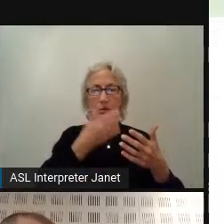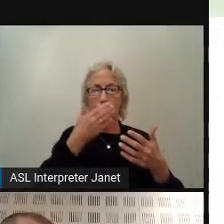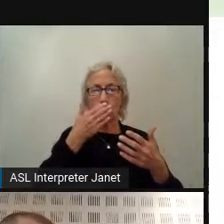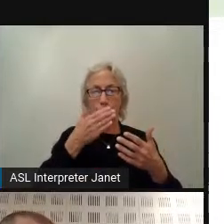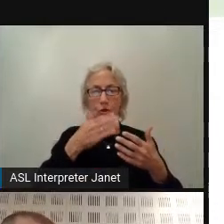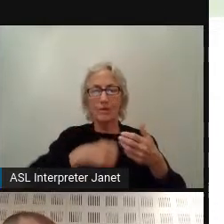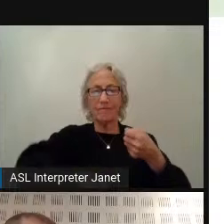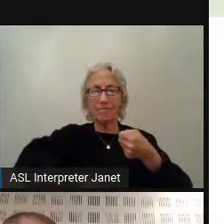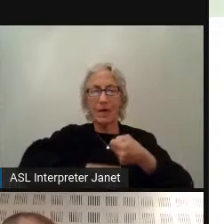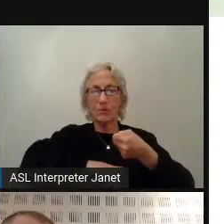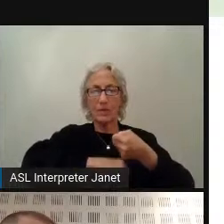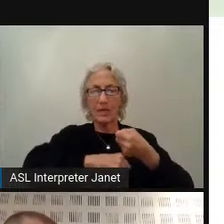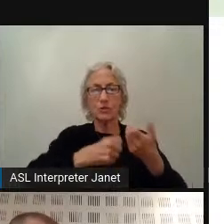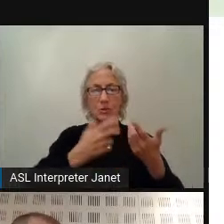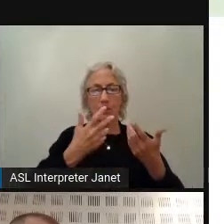this open source, these open source tools provided us a